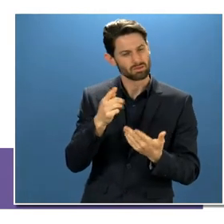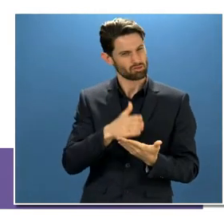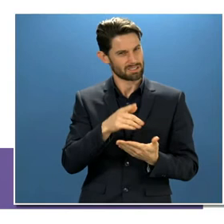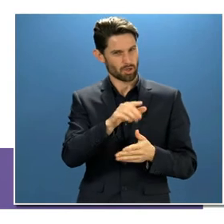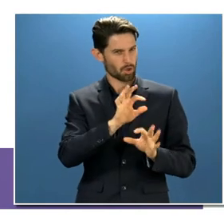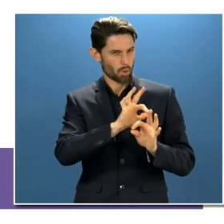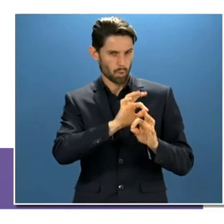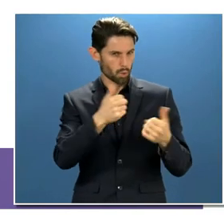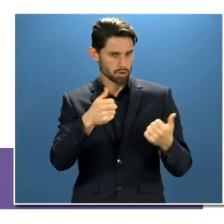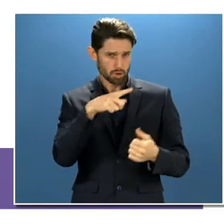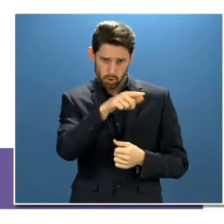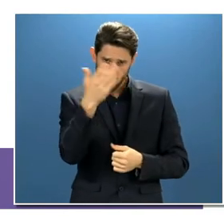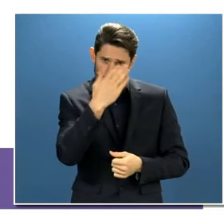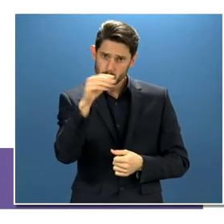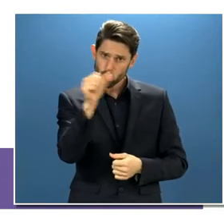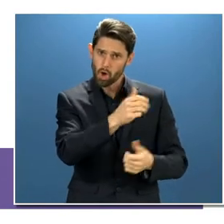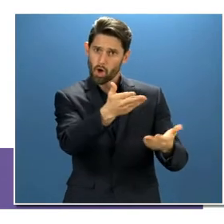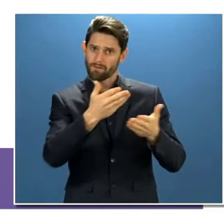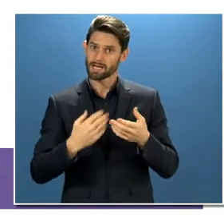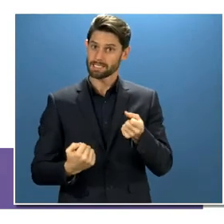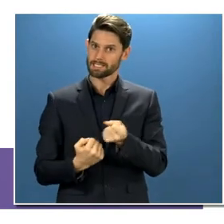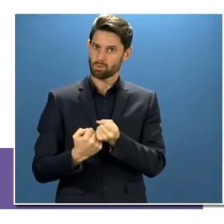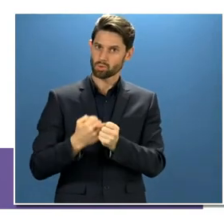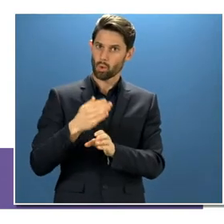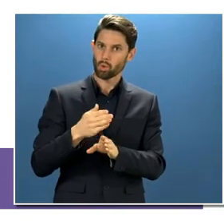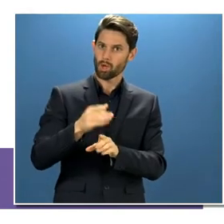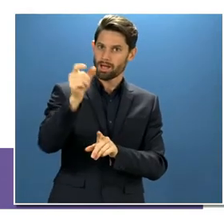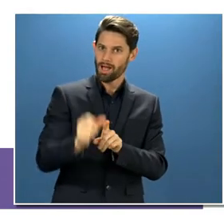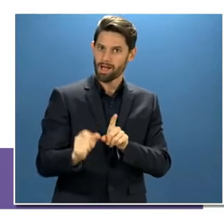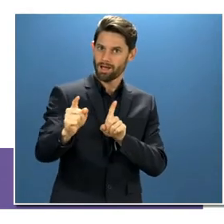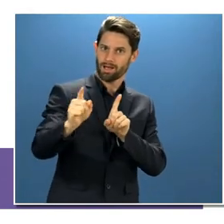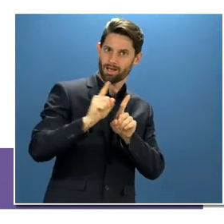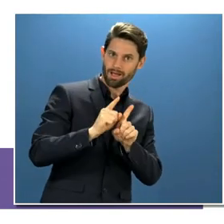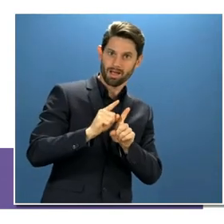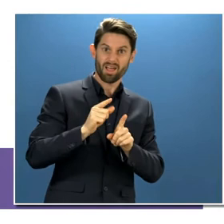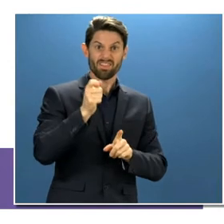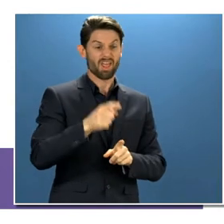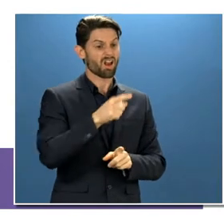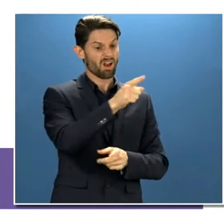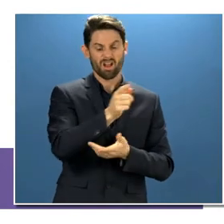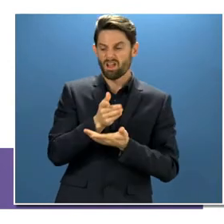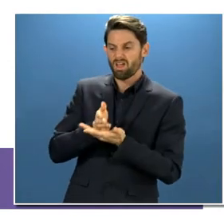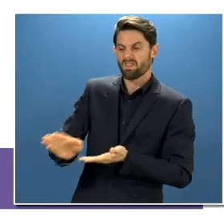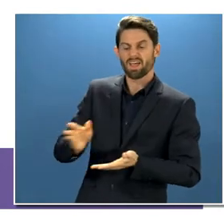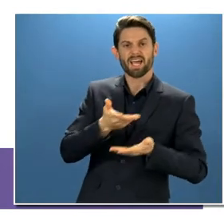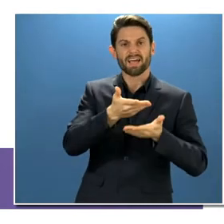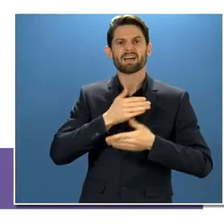said, "Hey, we can help you with this?" instead of excluding me and treating me like I was a baby, and I didn't like that.